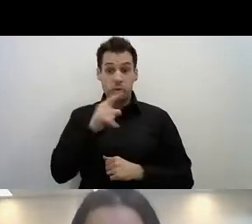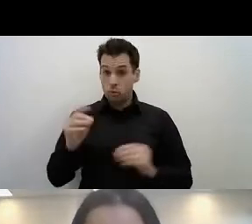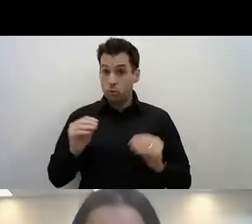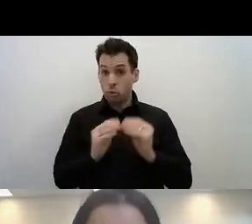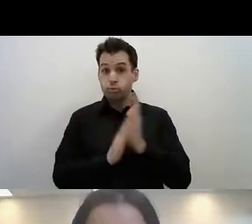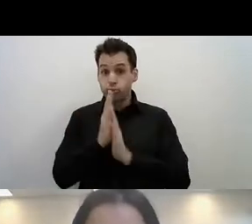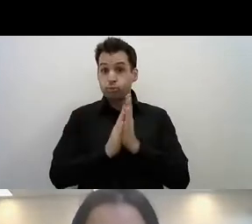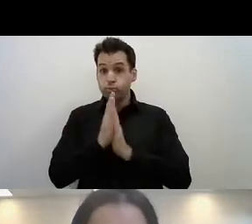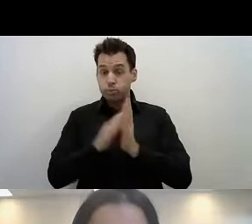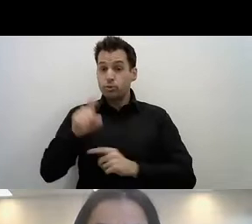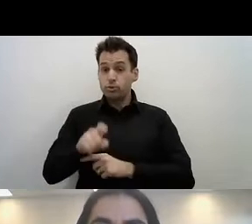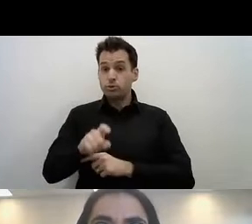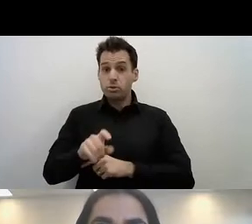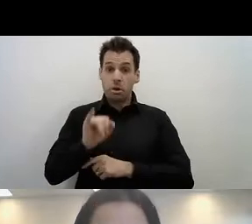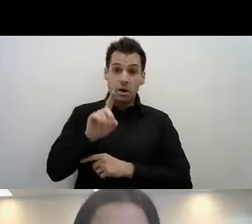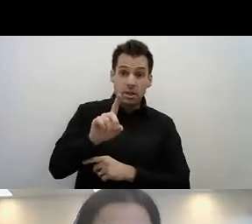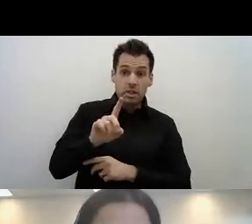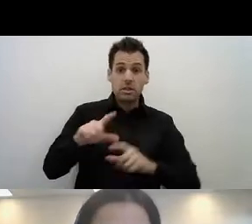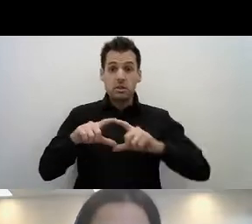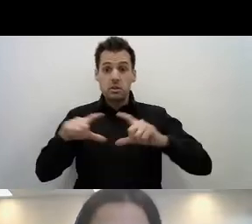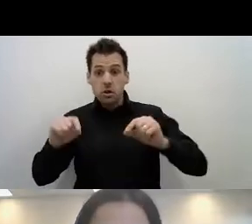you may wish to review some of the commission statements on this issue